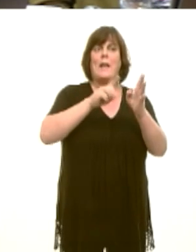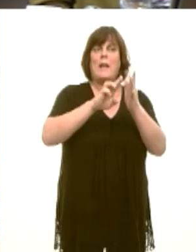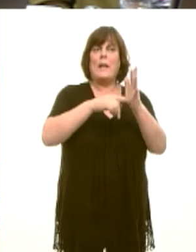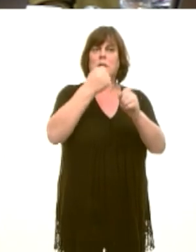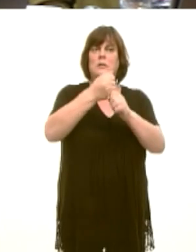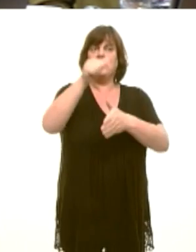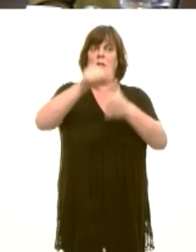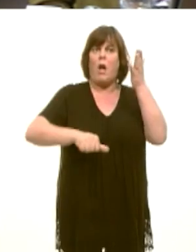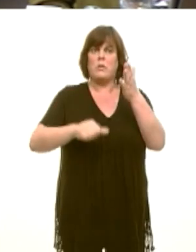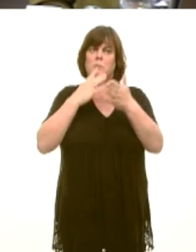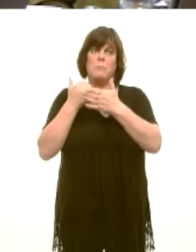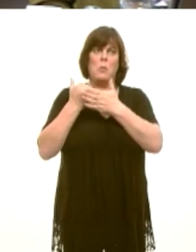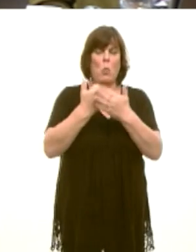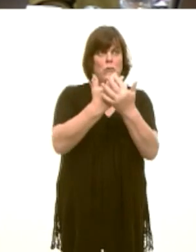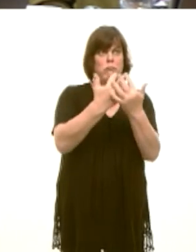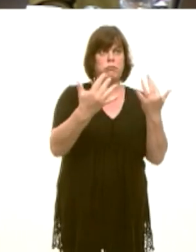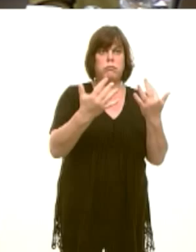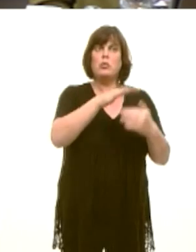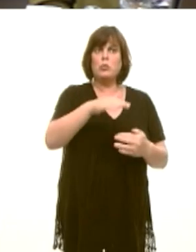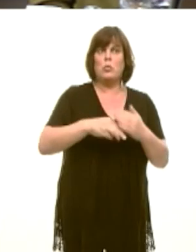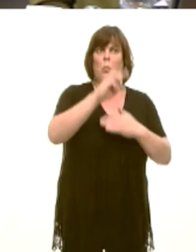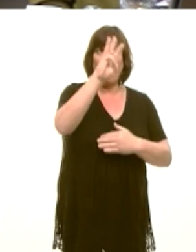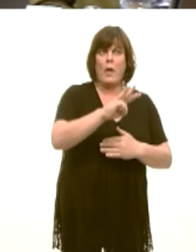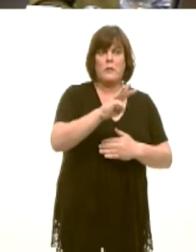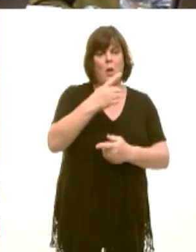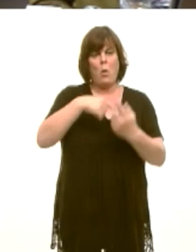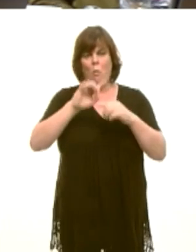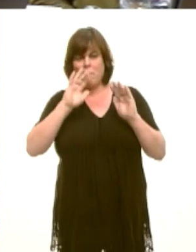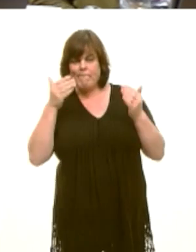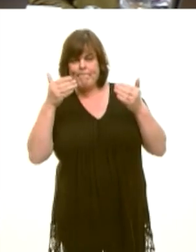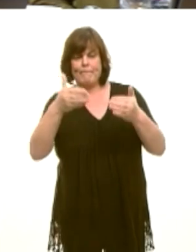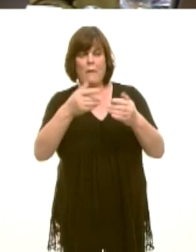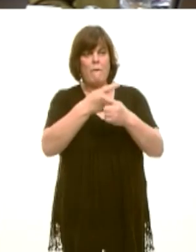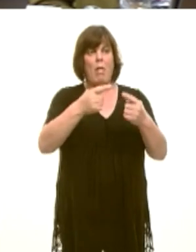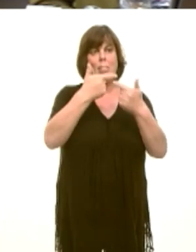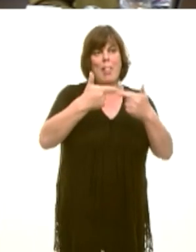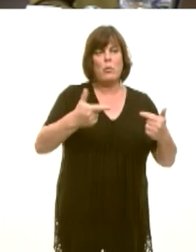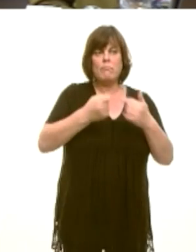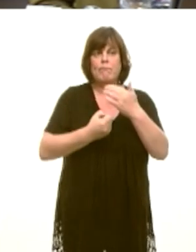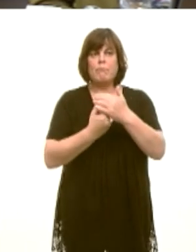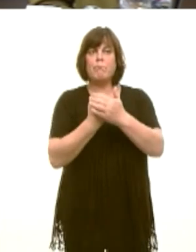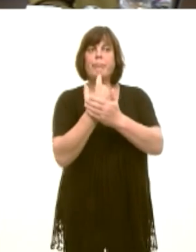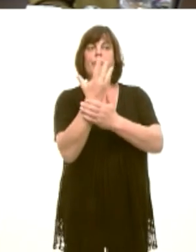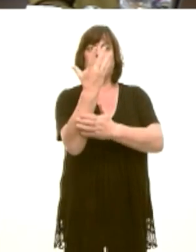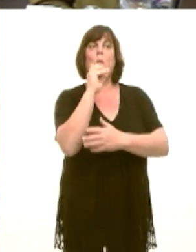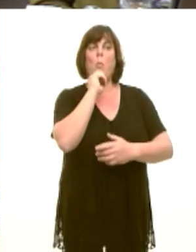committed to ensuring language development at the earliest possible opportunity. Carwyn Jones: Itís important that that support continues through school age, which is why,